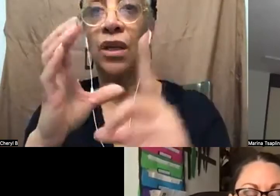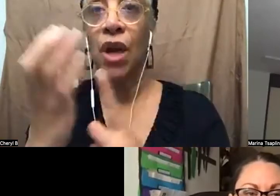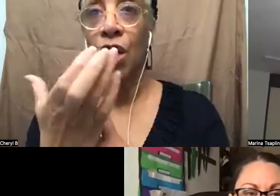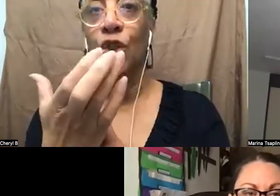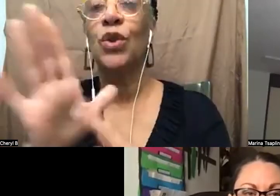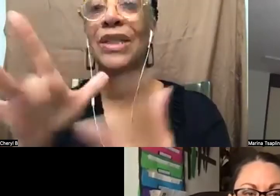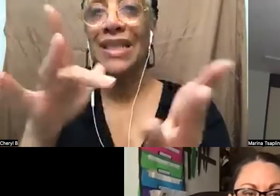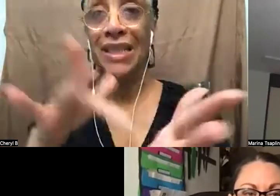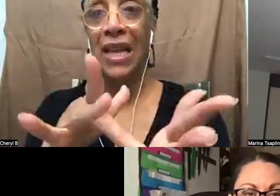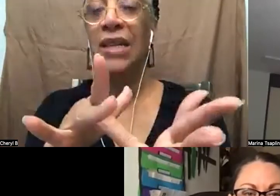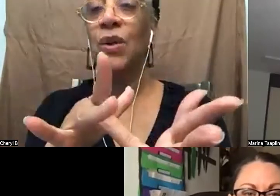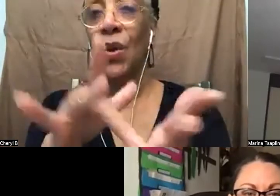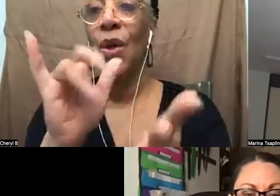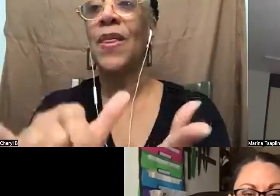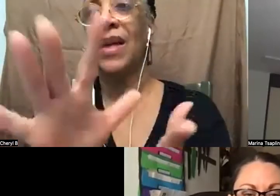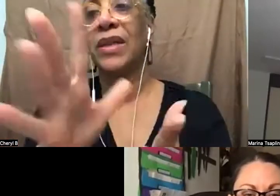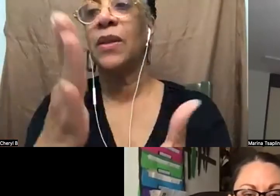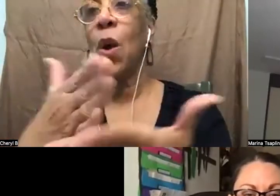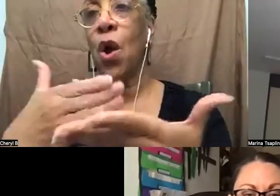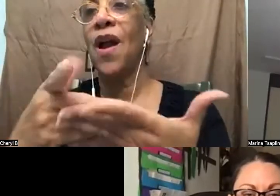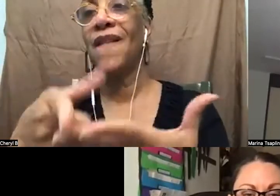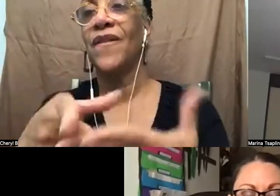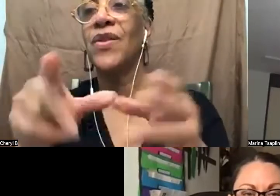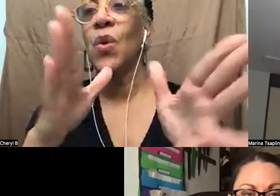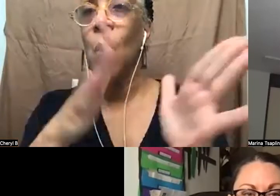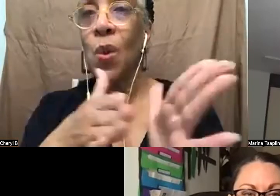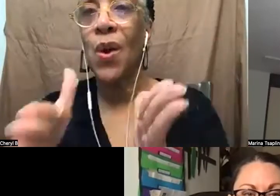I'm speaking to you today from the Andes Mountains,